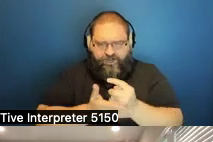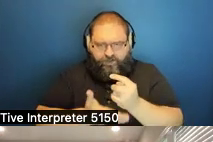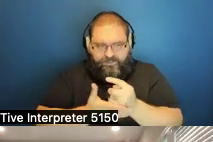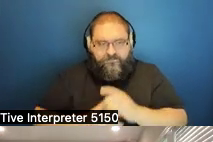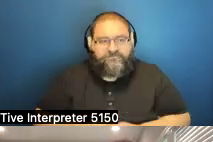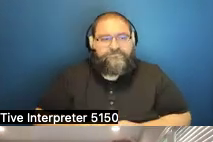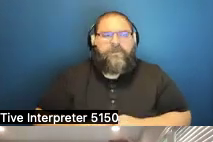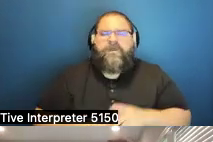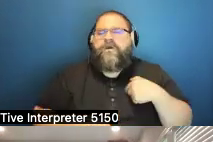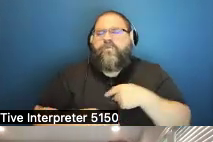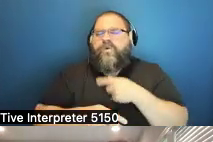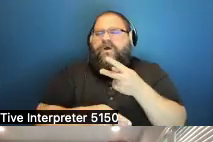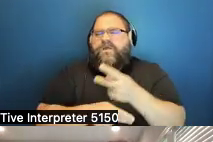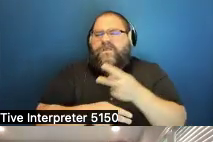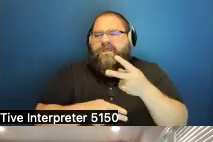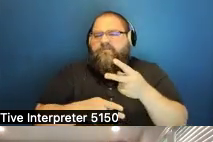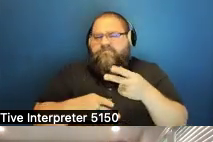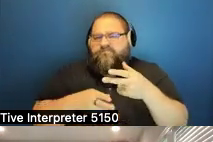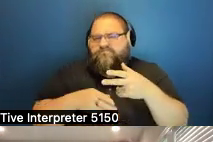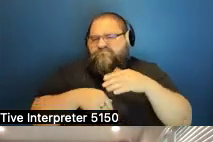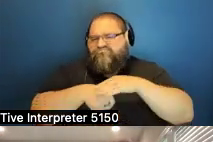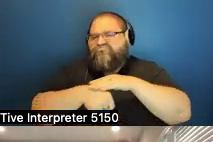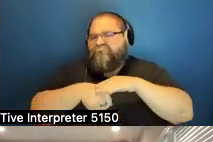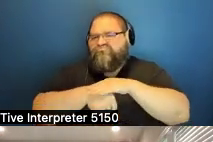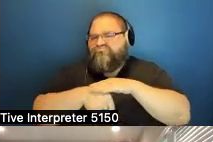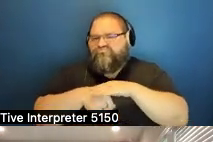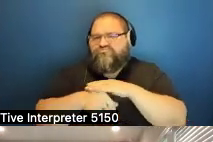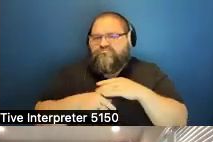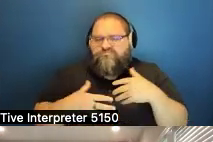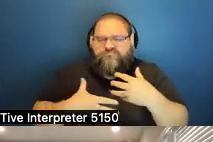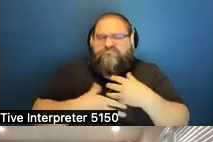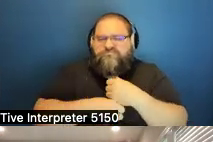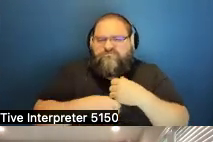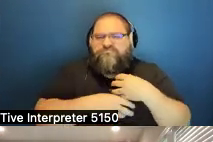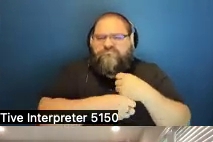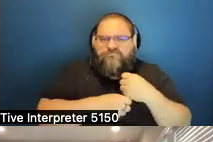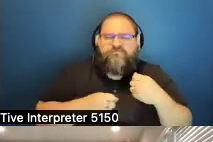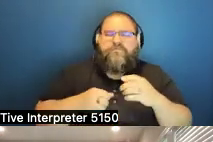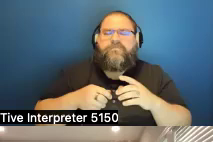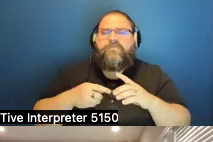on the… keep the thing on the surface level and classical, so you guys can walk away with a better